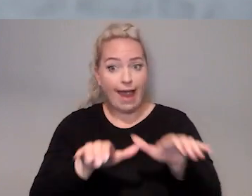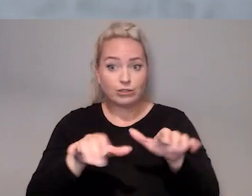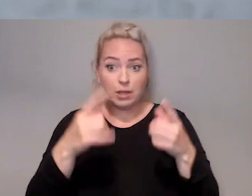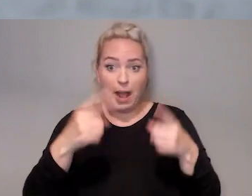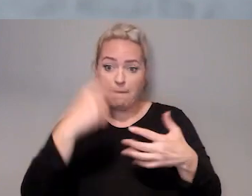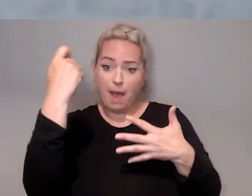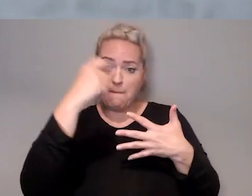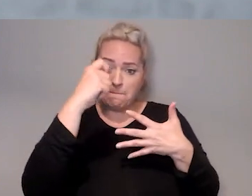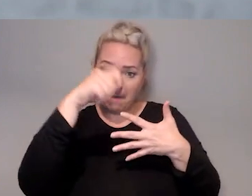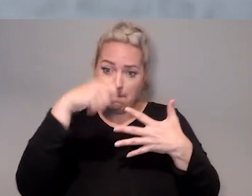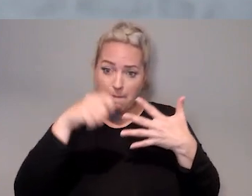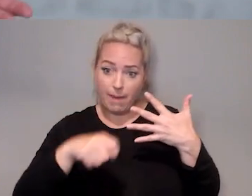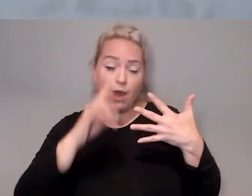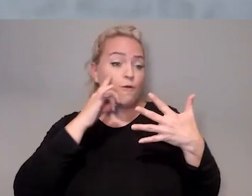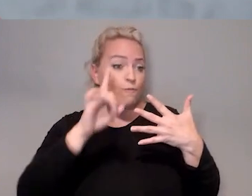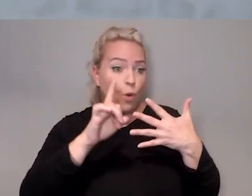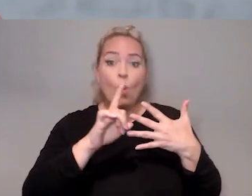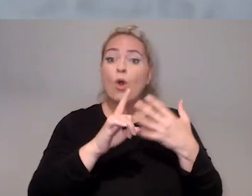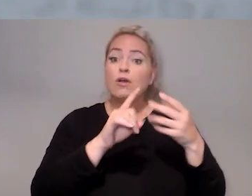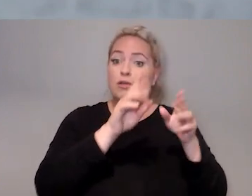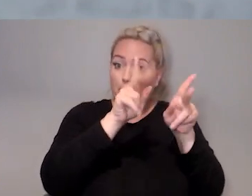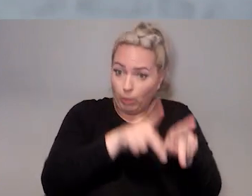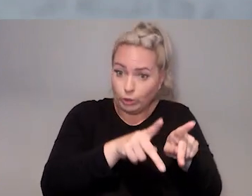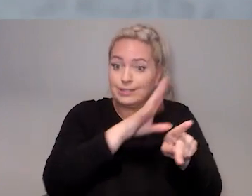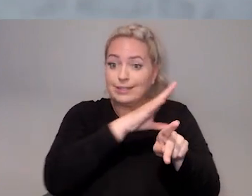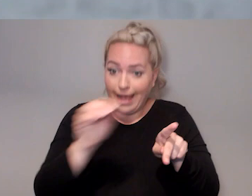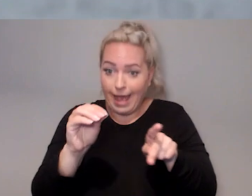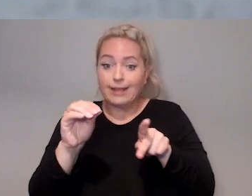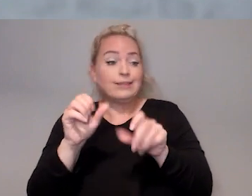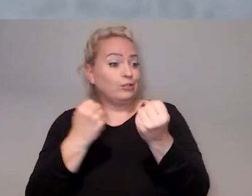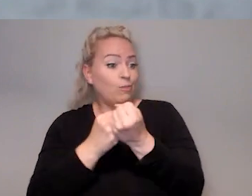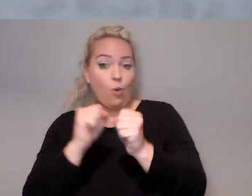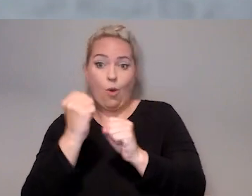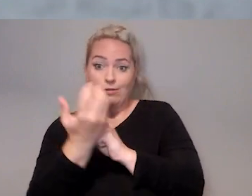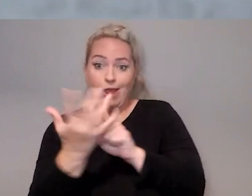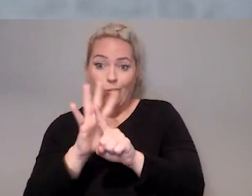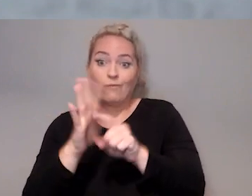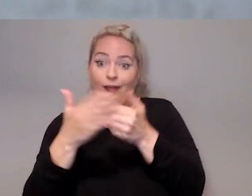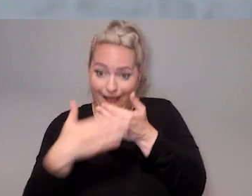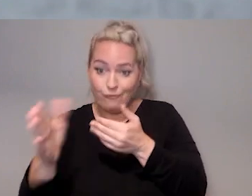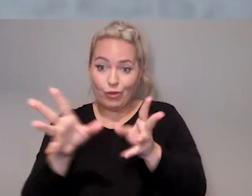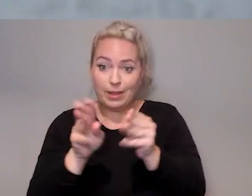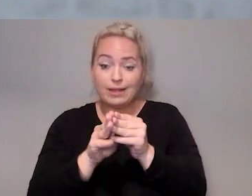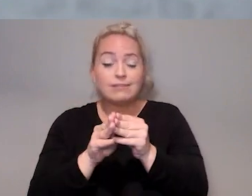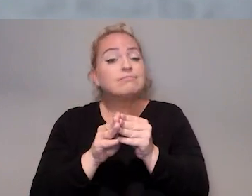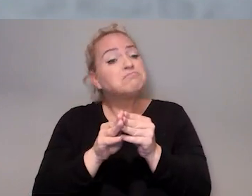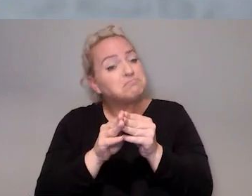for the focused person and their support network to do once the meeting is over things may and